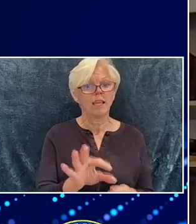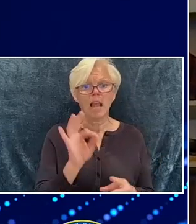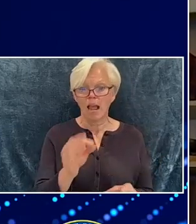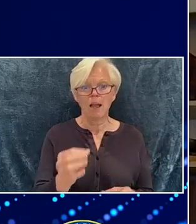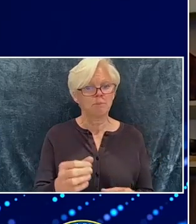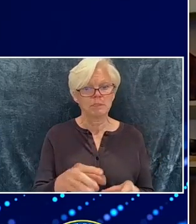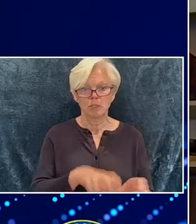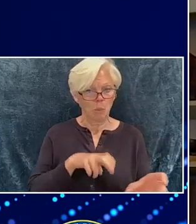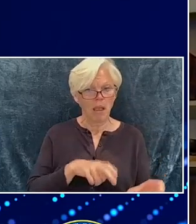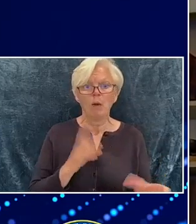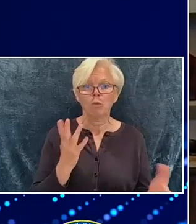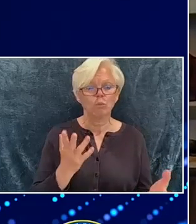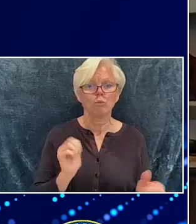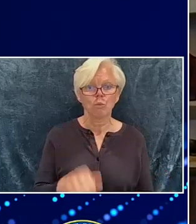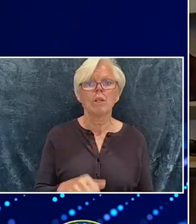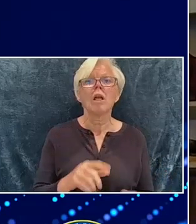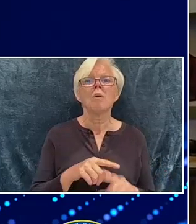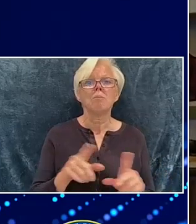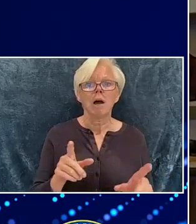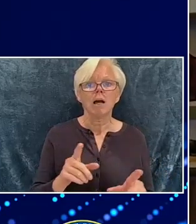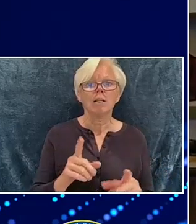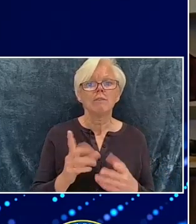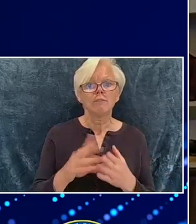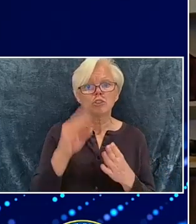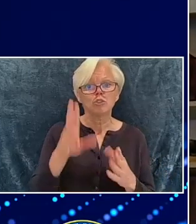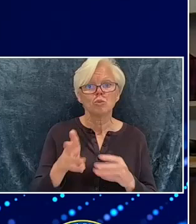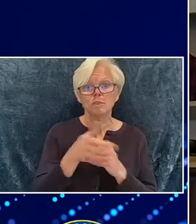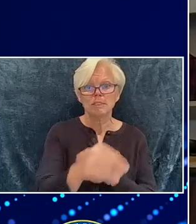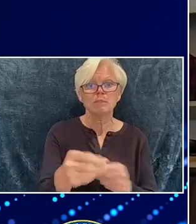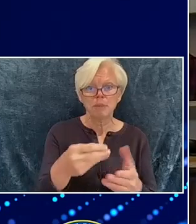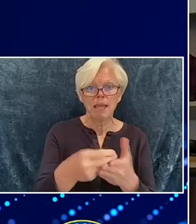is that, you know, for students to spend their money on these course materials,